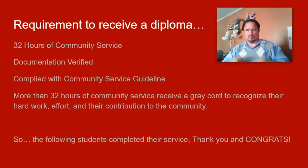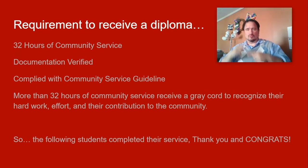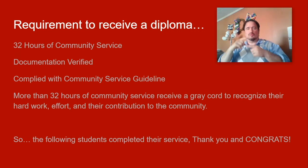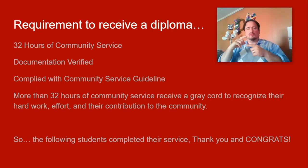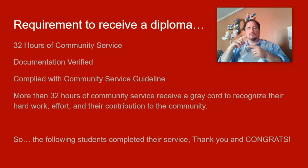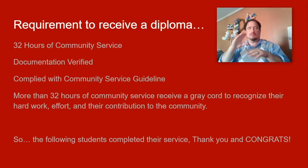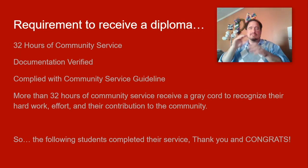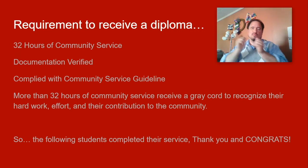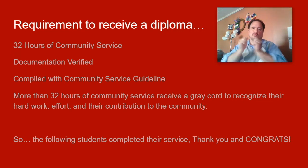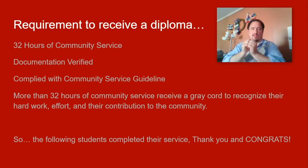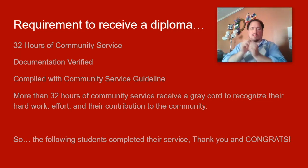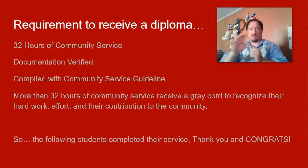gowns.